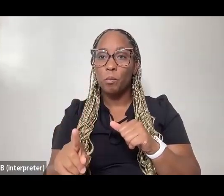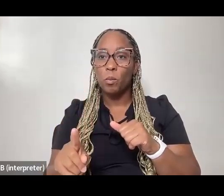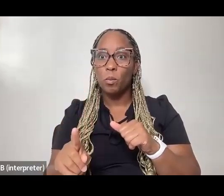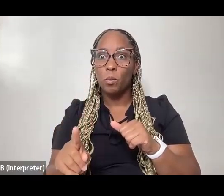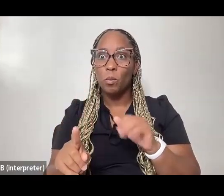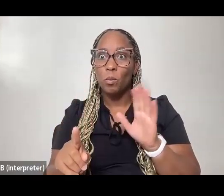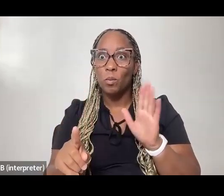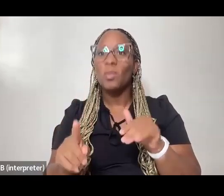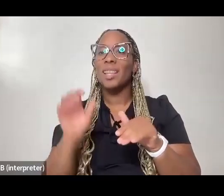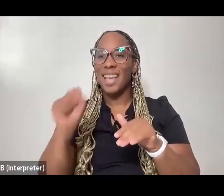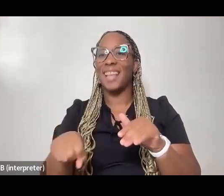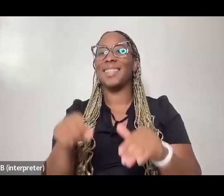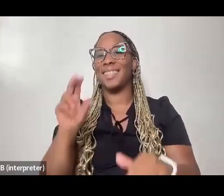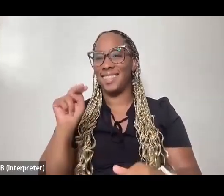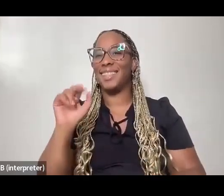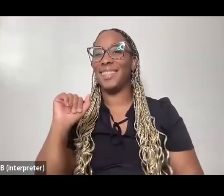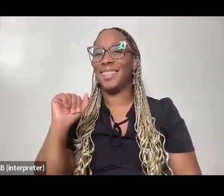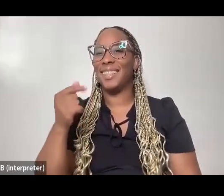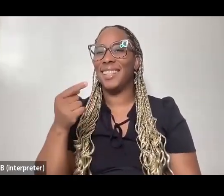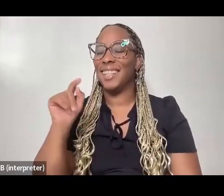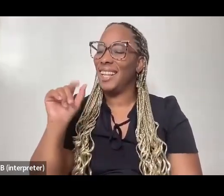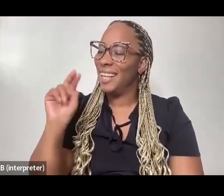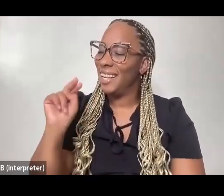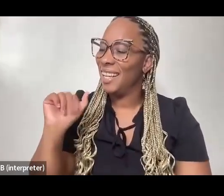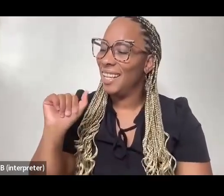Nathan, yes, I'm sorry. Yep, I don't know why I was thinking David. Nathan, who did the